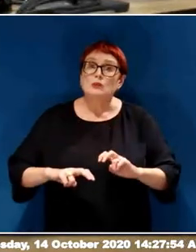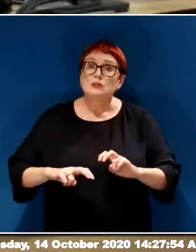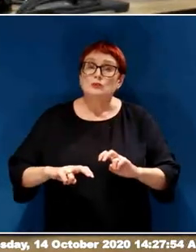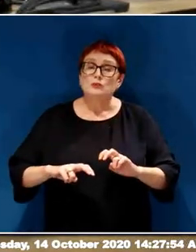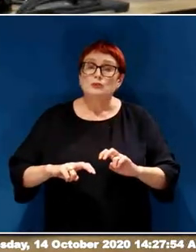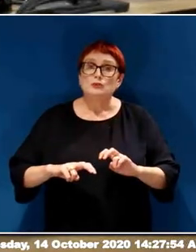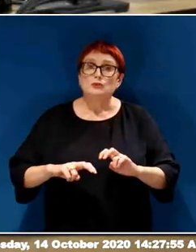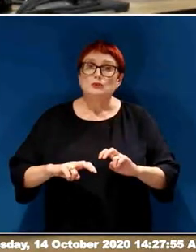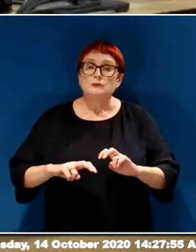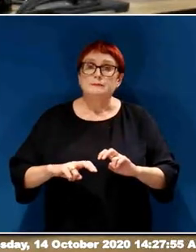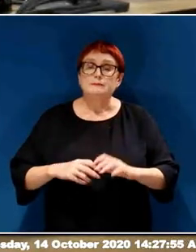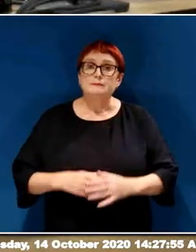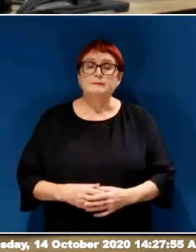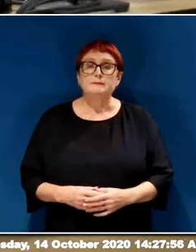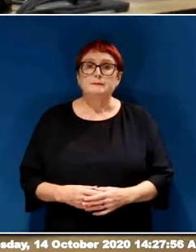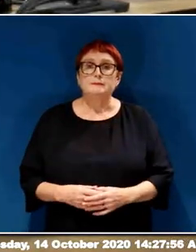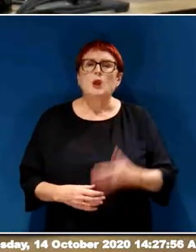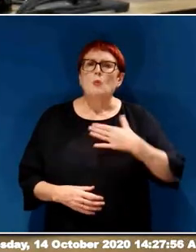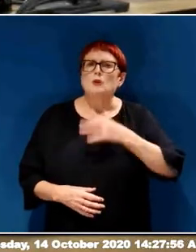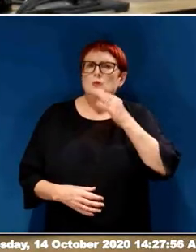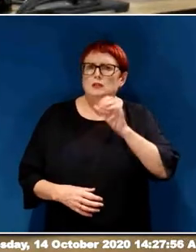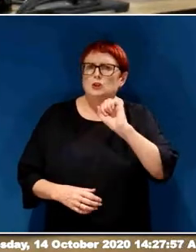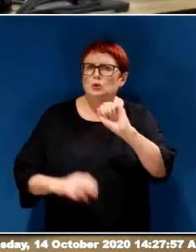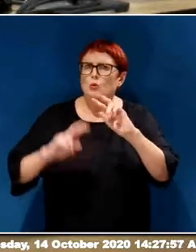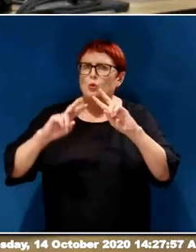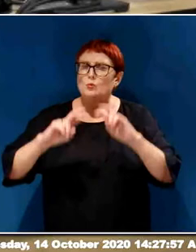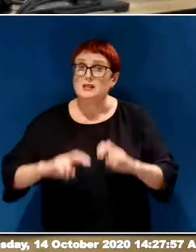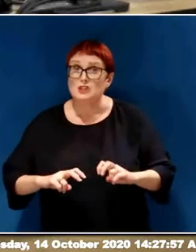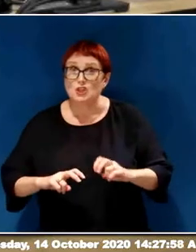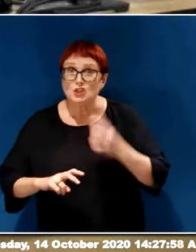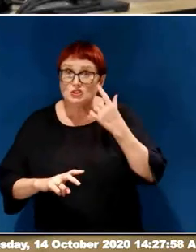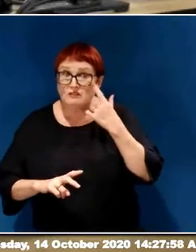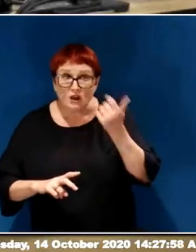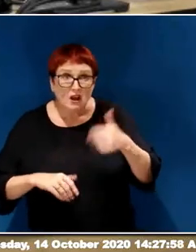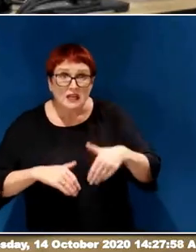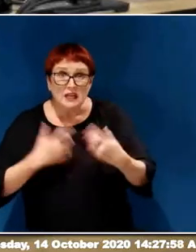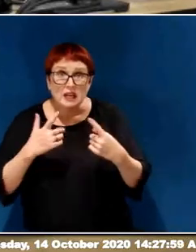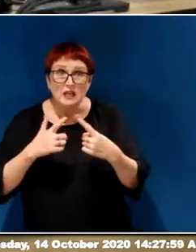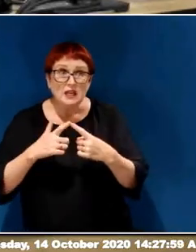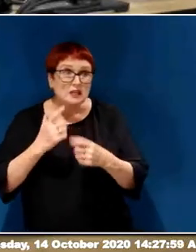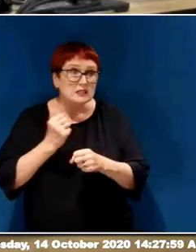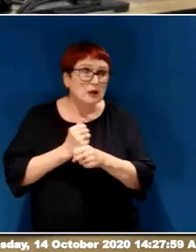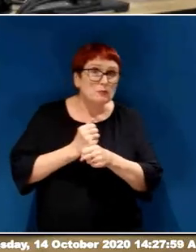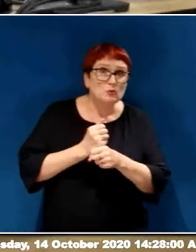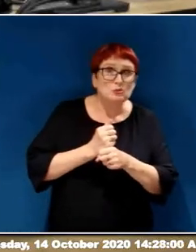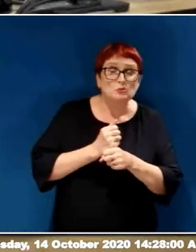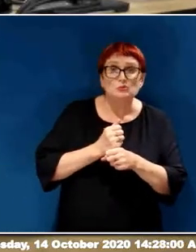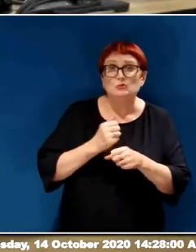examples of cases like a letter of complaint being received and